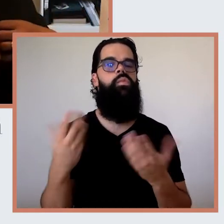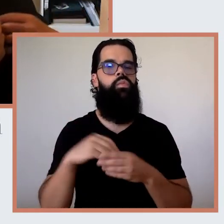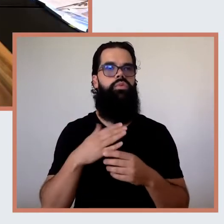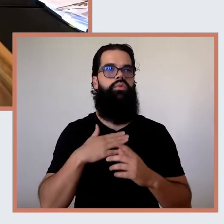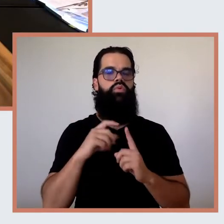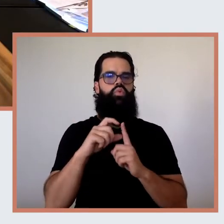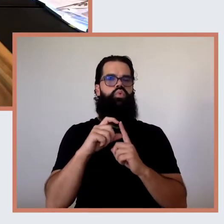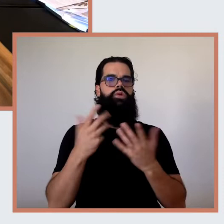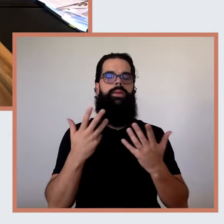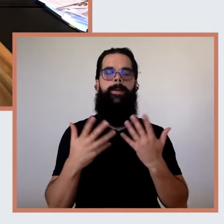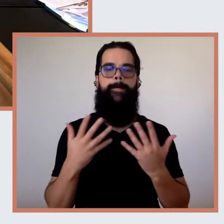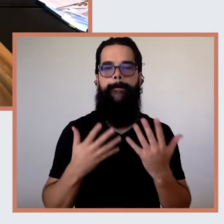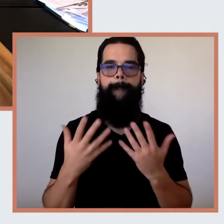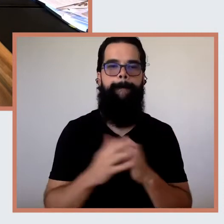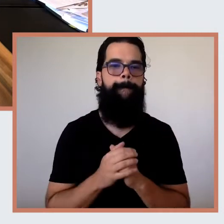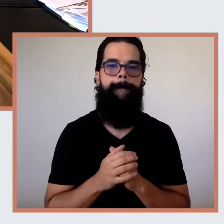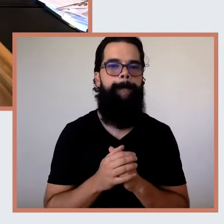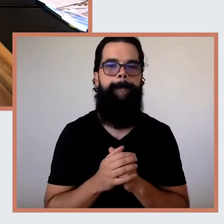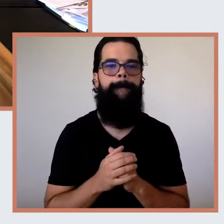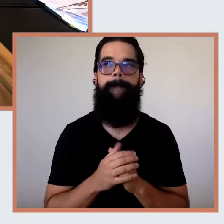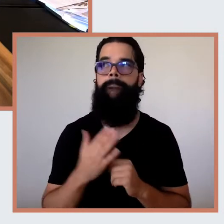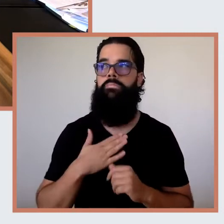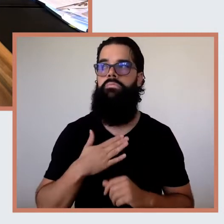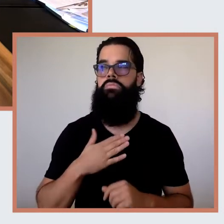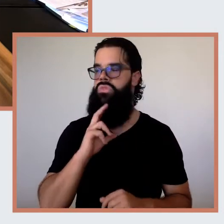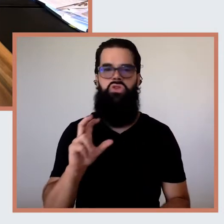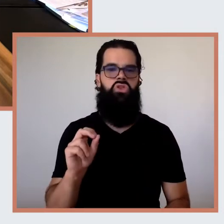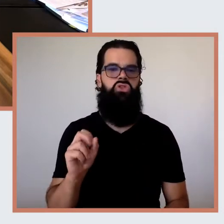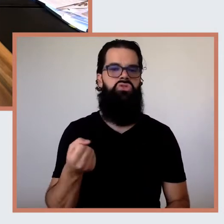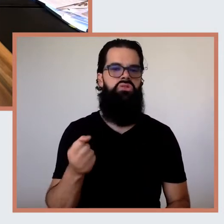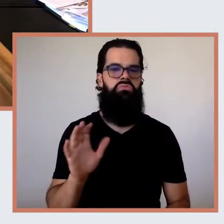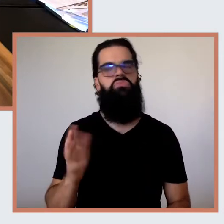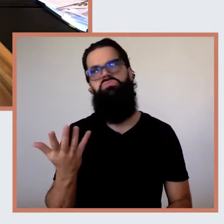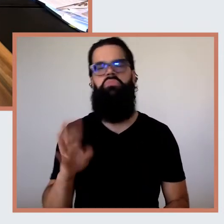and I don't know if I would have said this when I was in my, certainly when I was in my thirties and most certainly